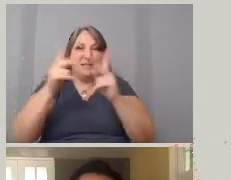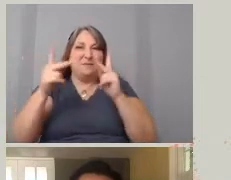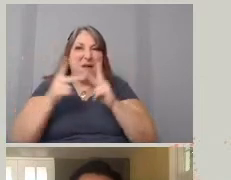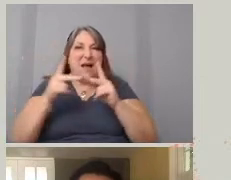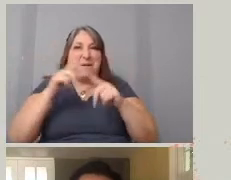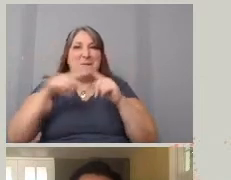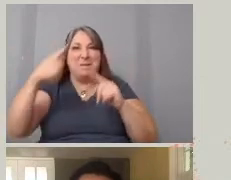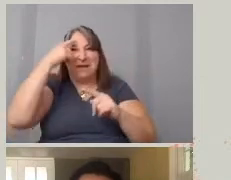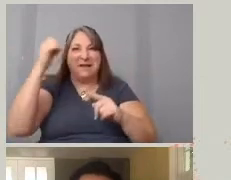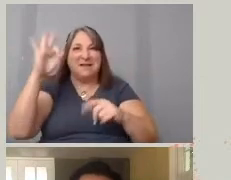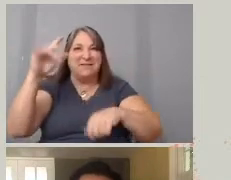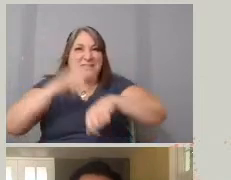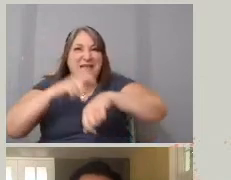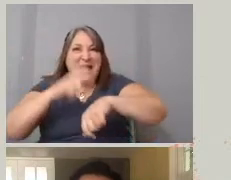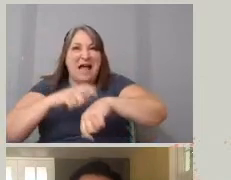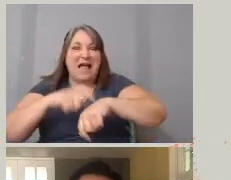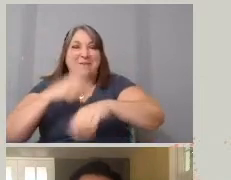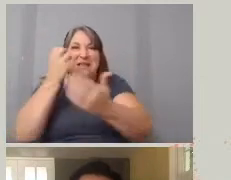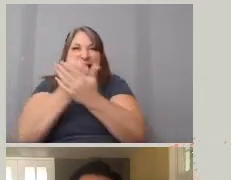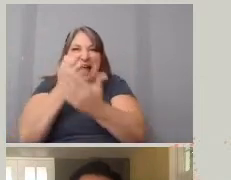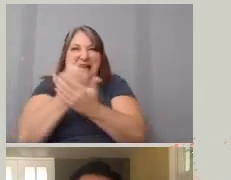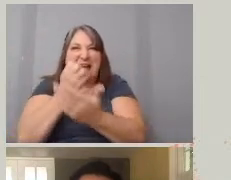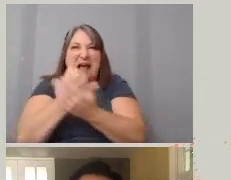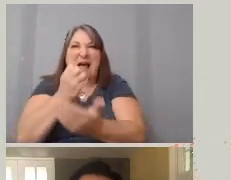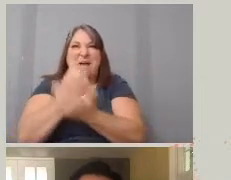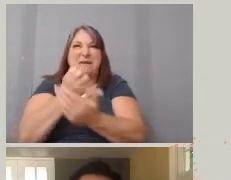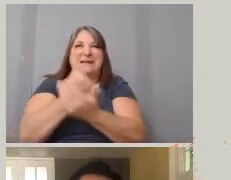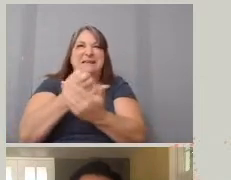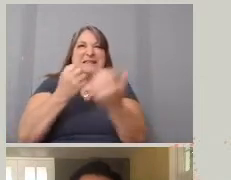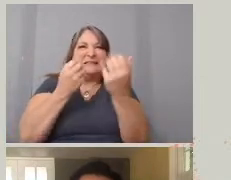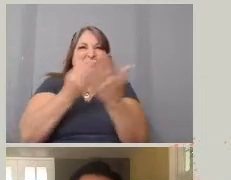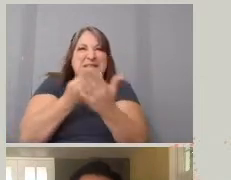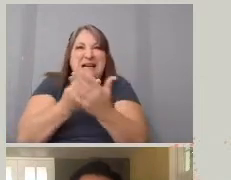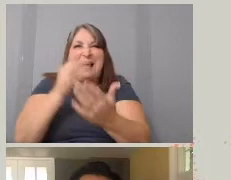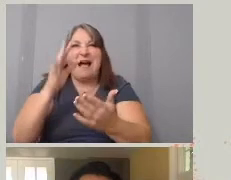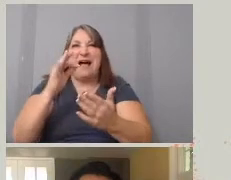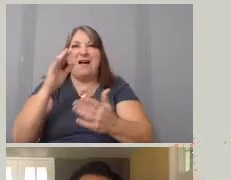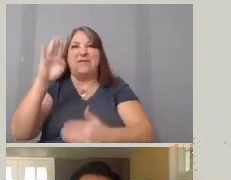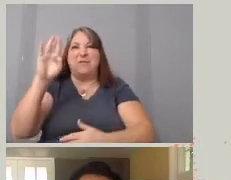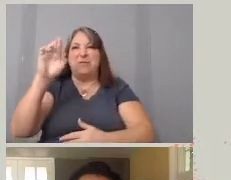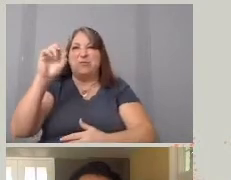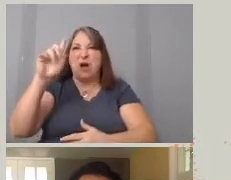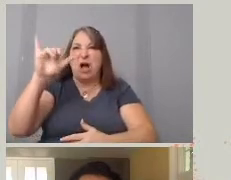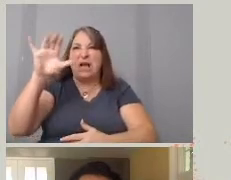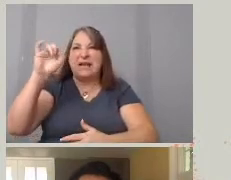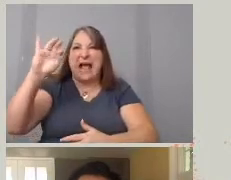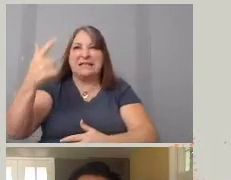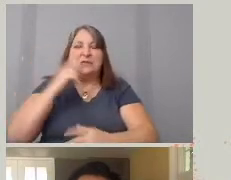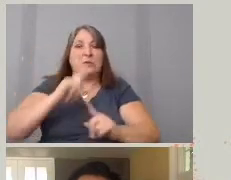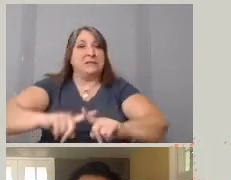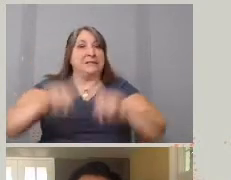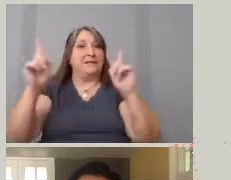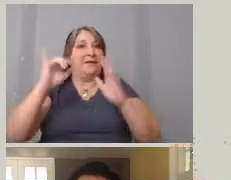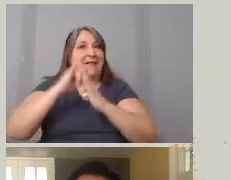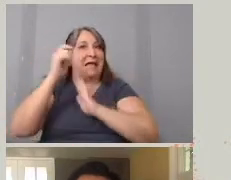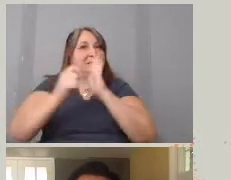the economics of broadcasting were entirely different, and public broadcasting was the place